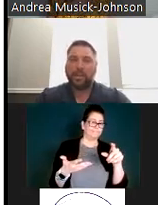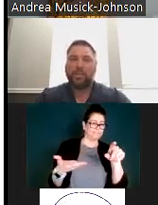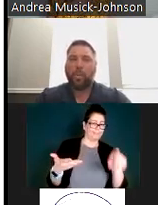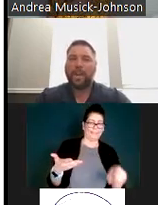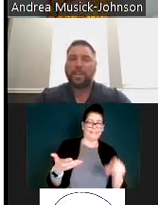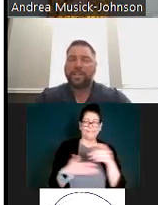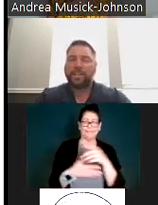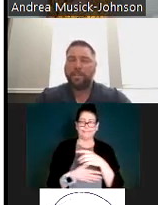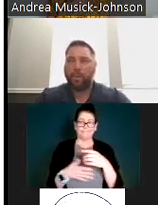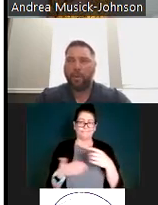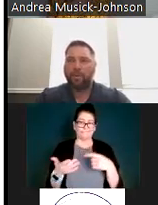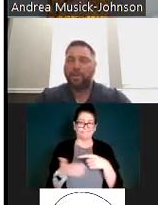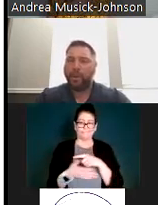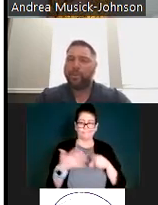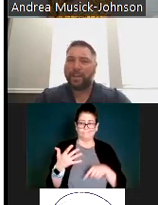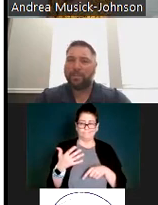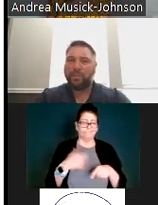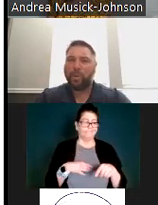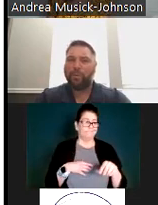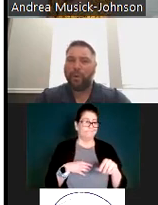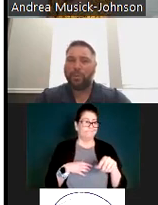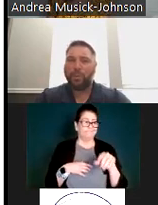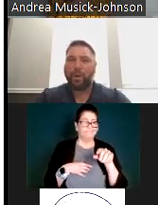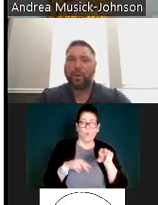The Watch List is important for those victims or folks who are